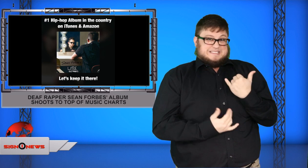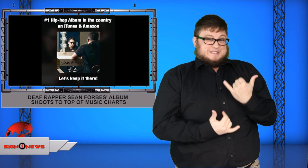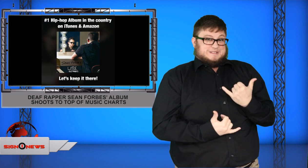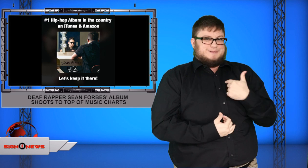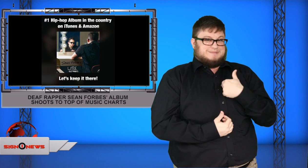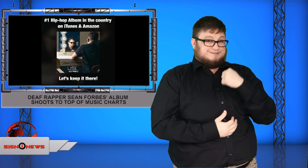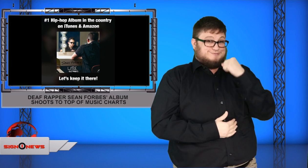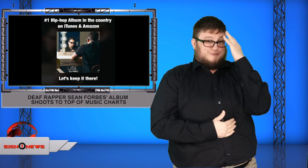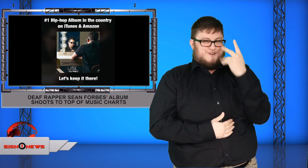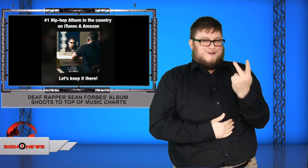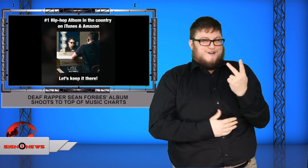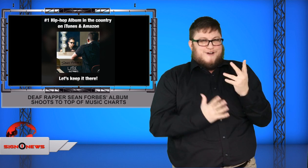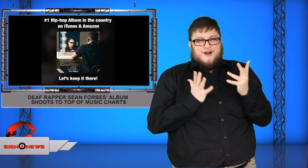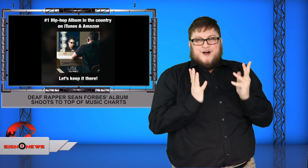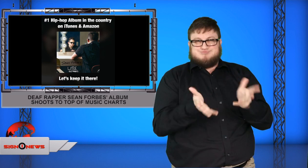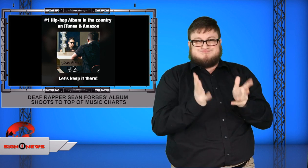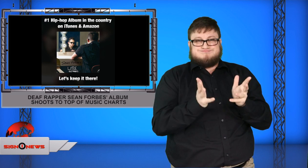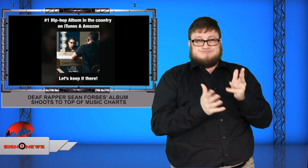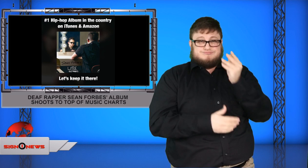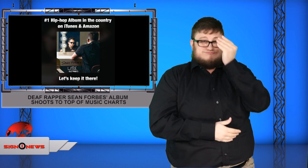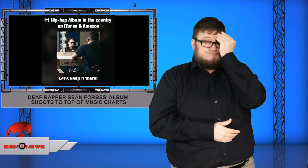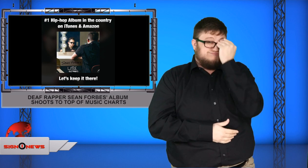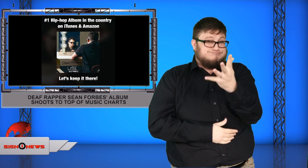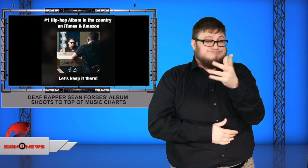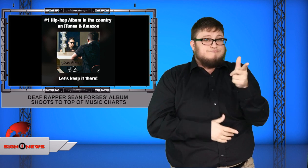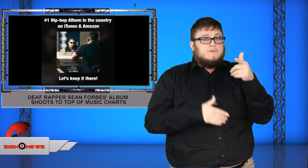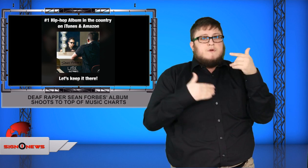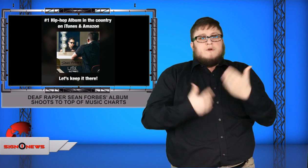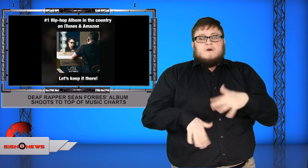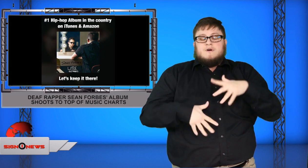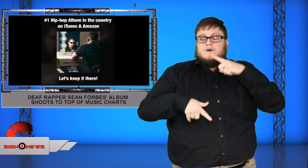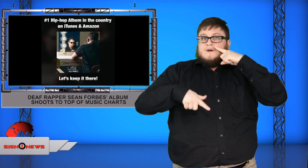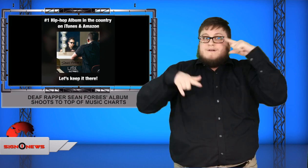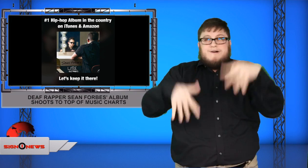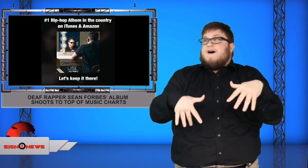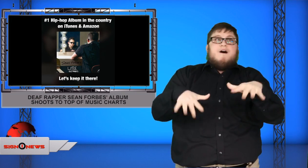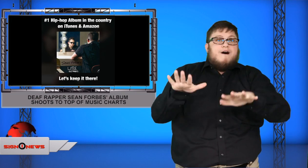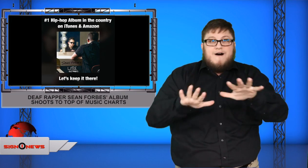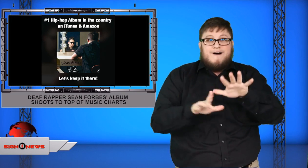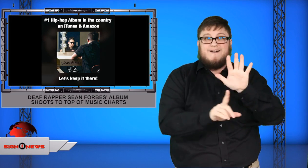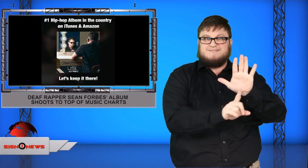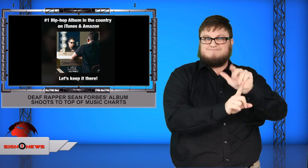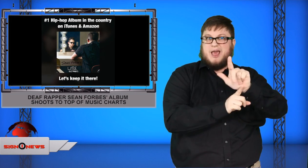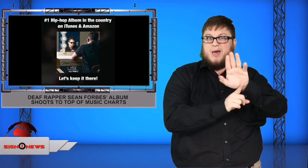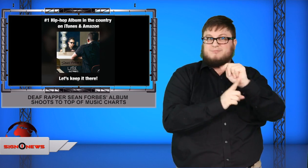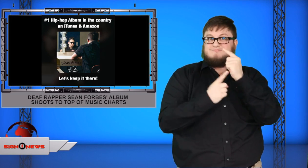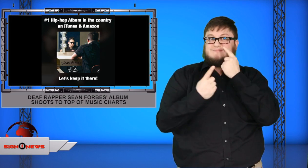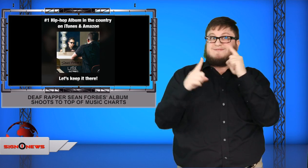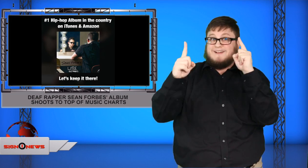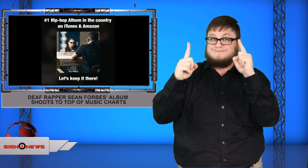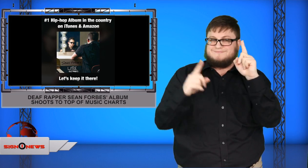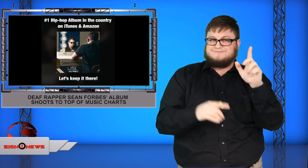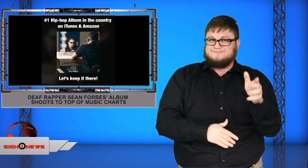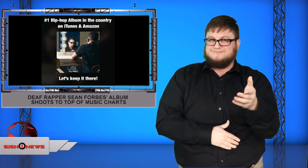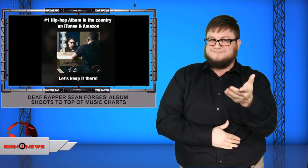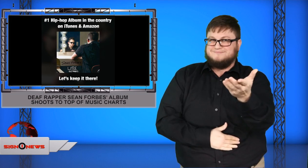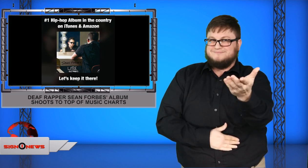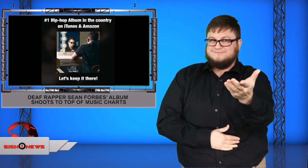I just chatted with Forbes moments ago and even he was shocked by the album's success.